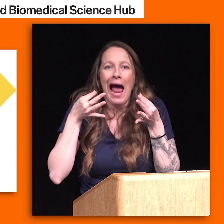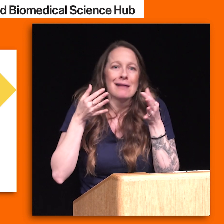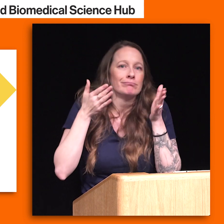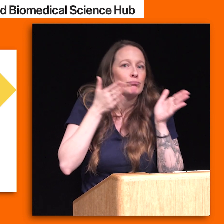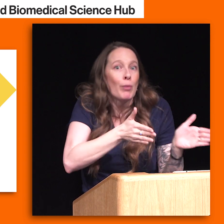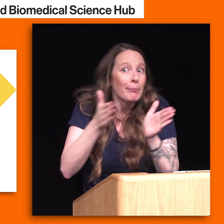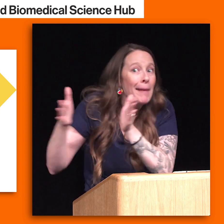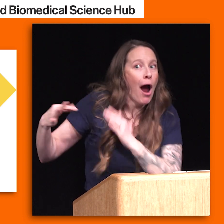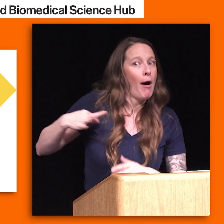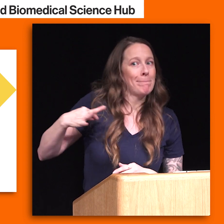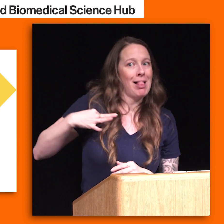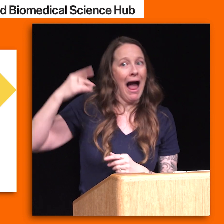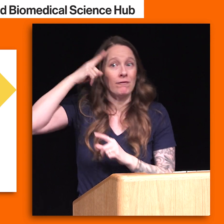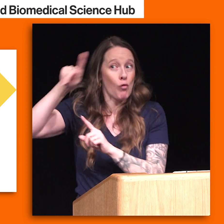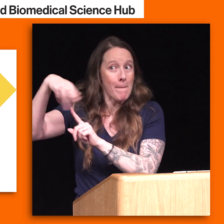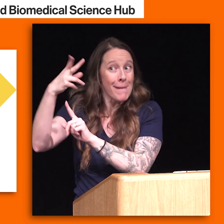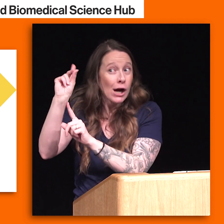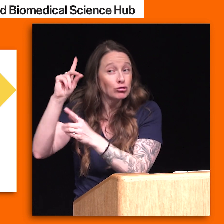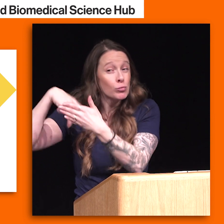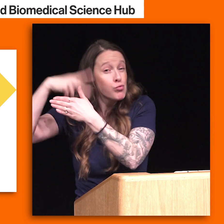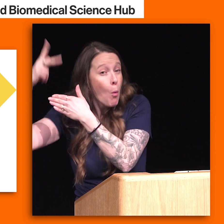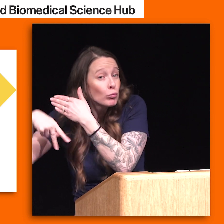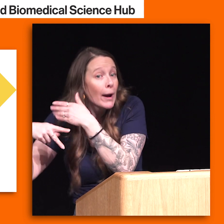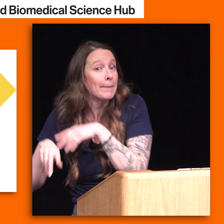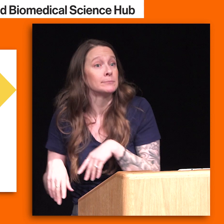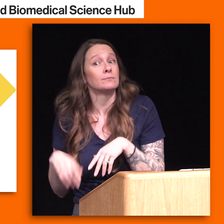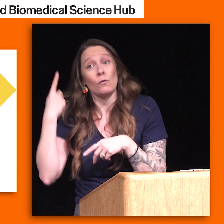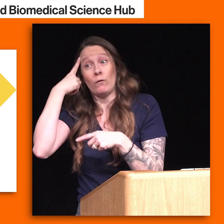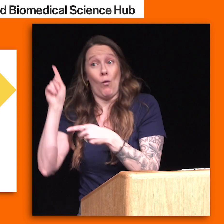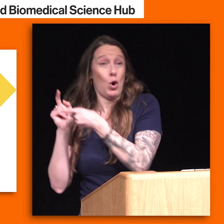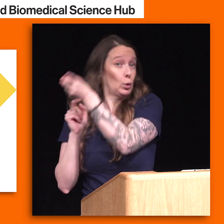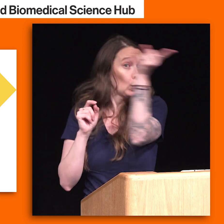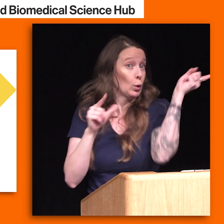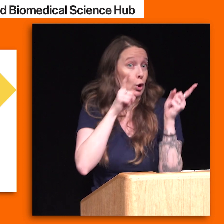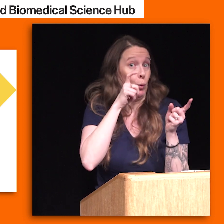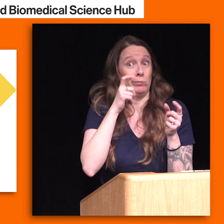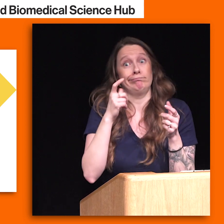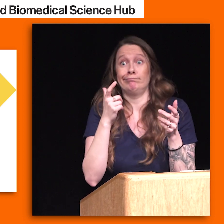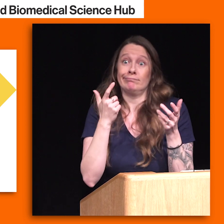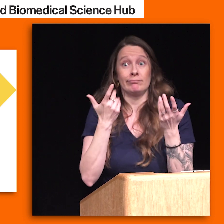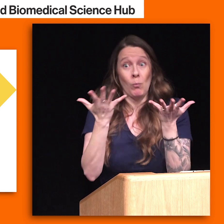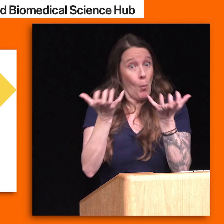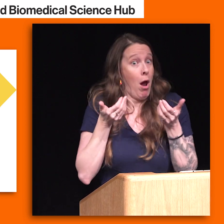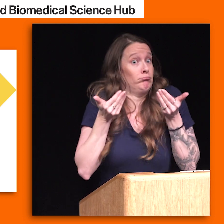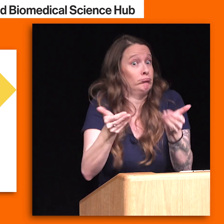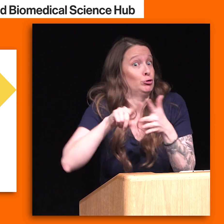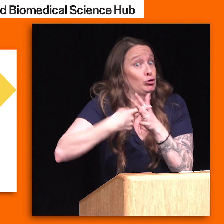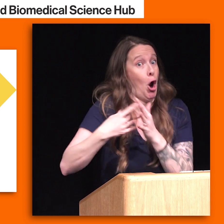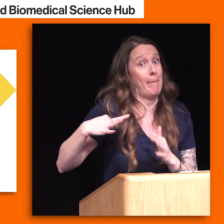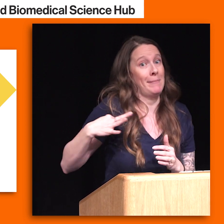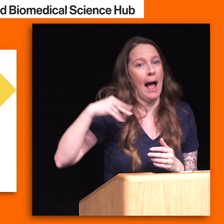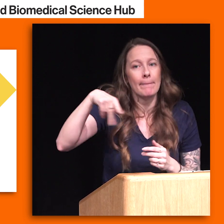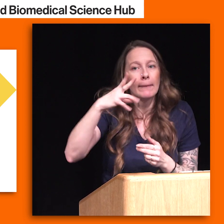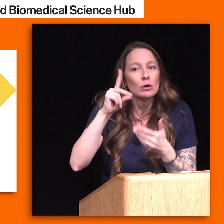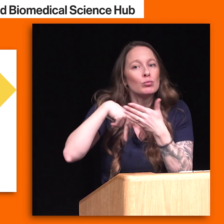how I decided to prepare and apply for PhD programs, and so, for some of you who are